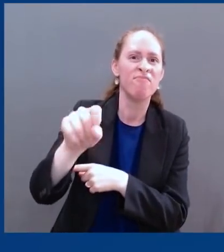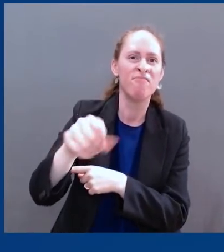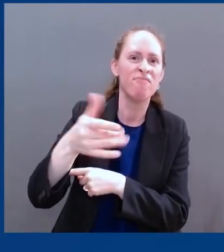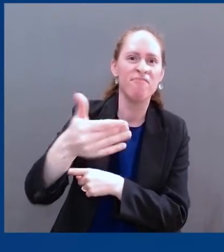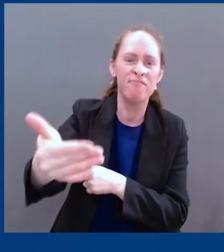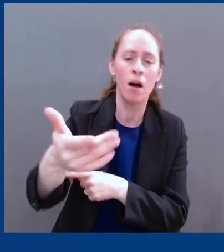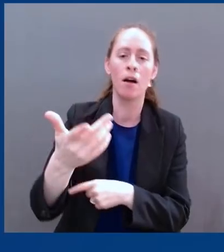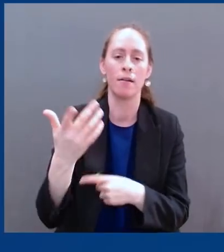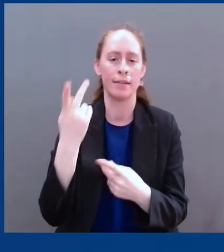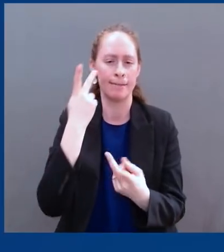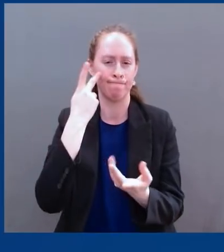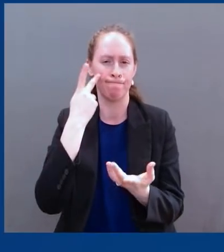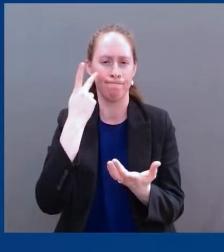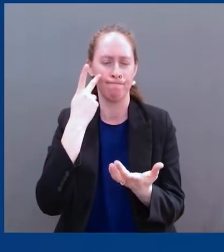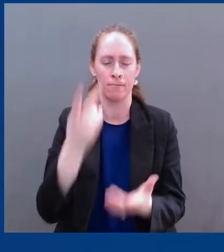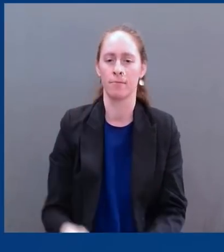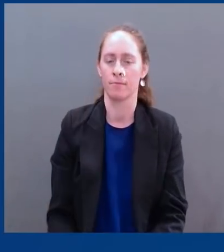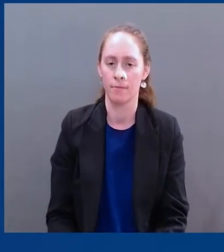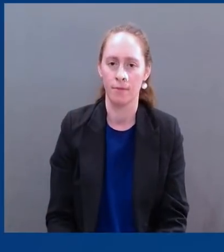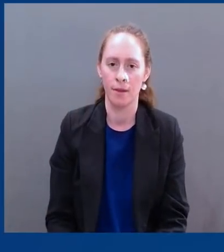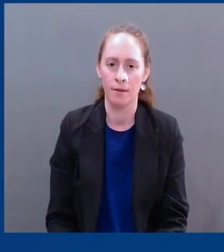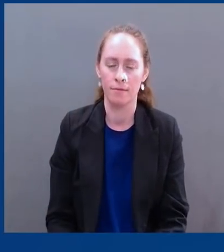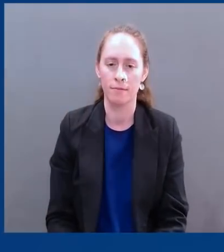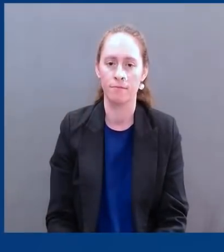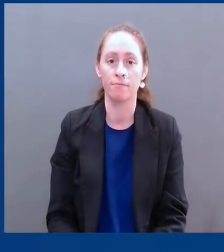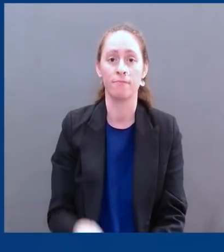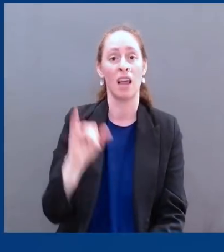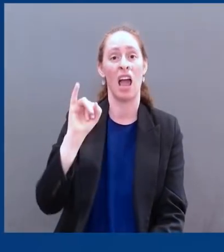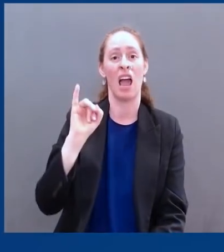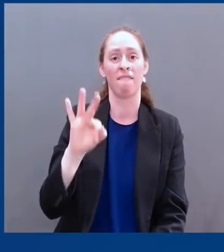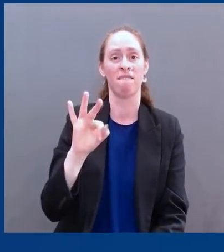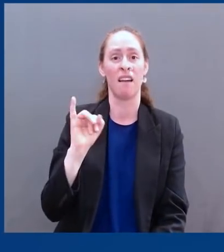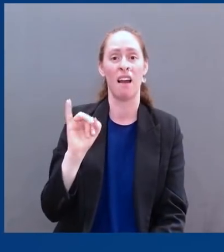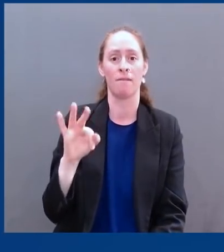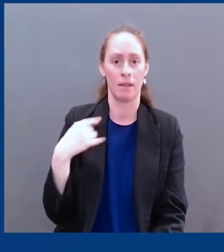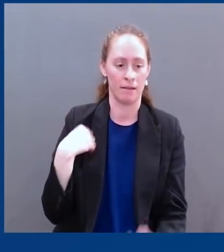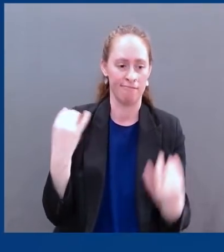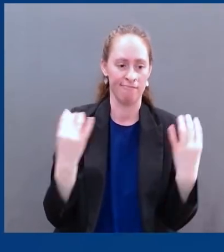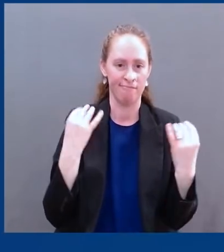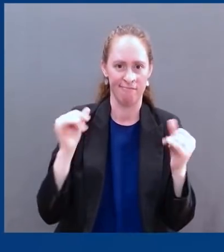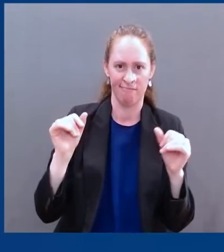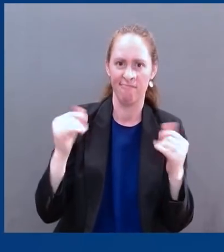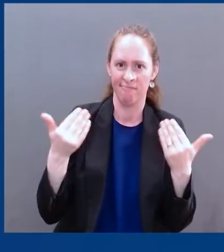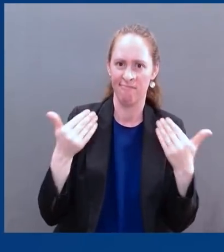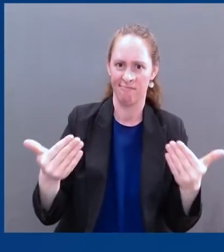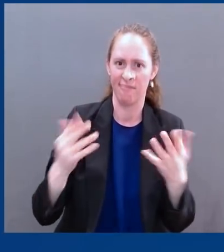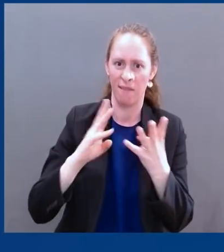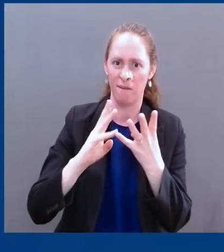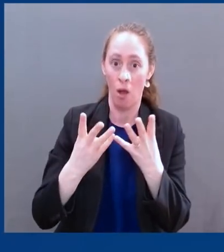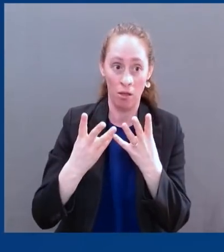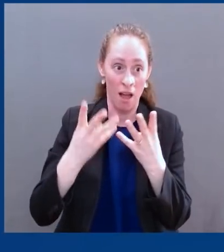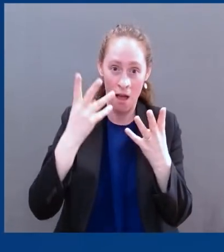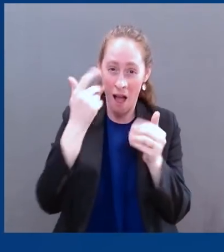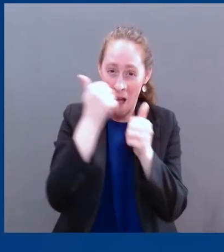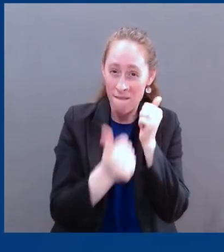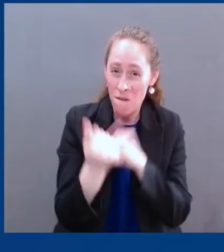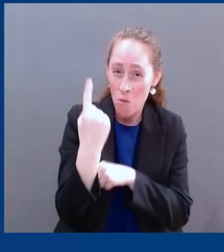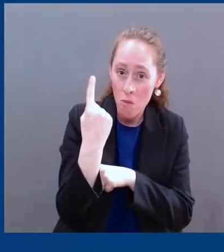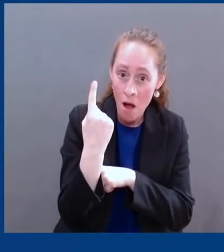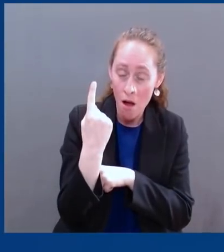If a determination is made that we need to do boosters for everyone, will there be available supply? But, Jeff, back to you.